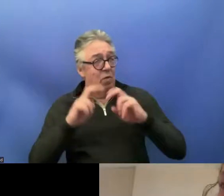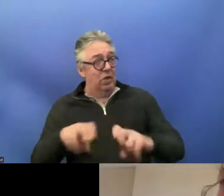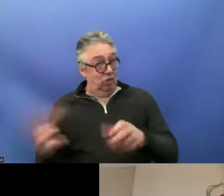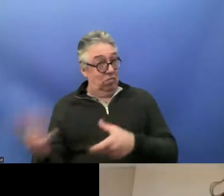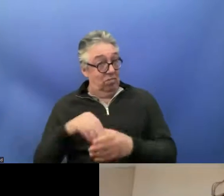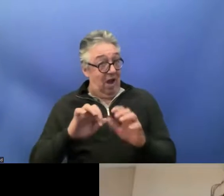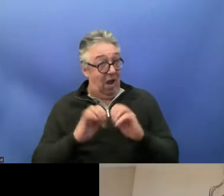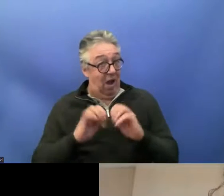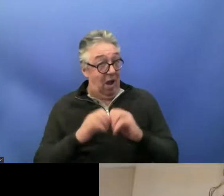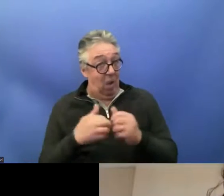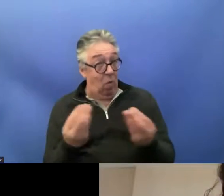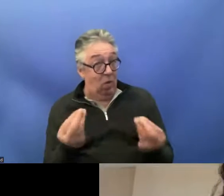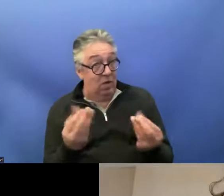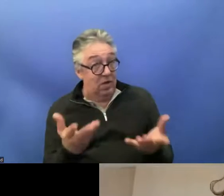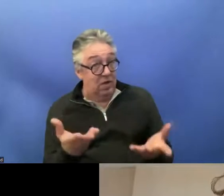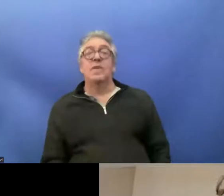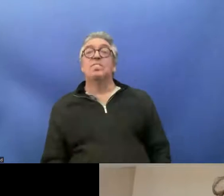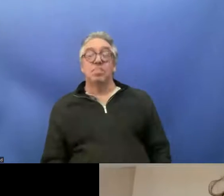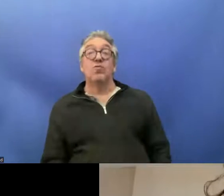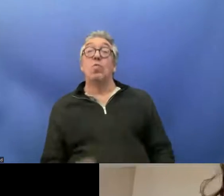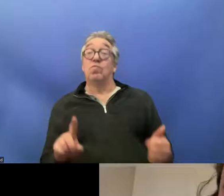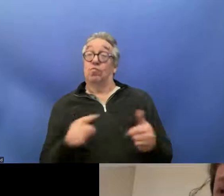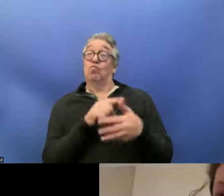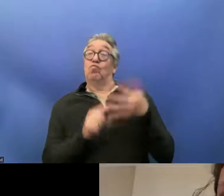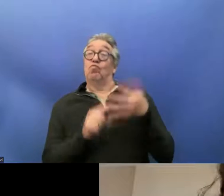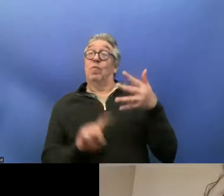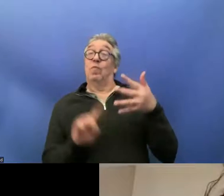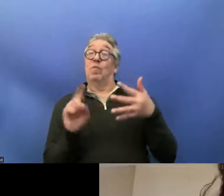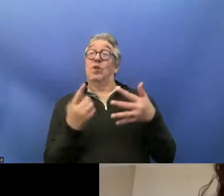So, I'll start with those and then we'll come back for more. Perfect.